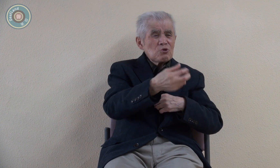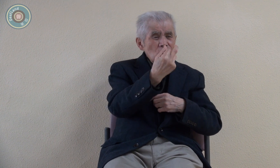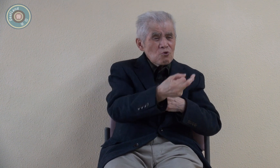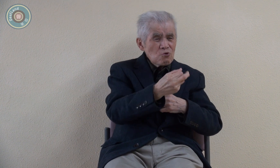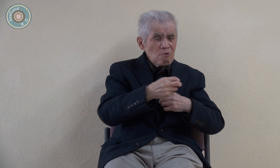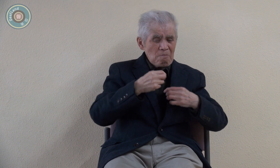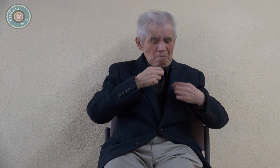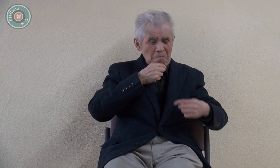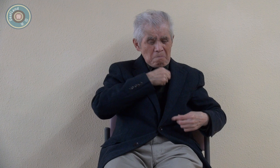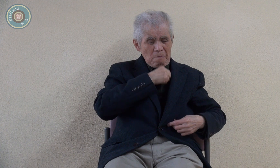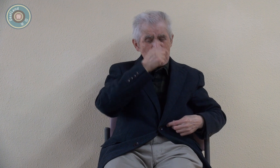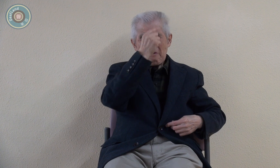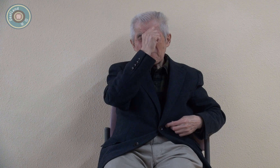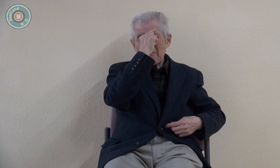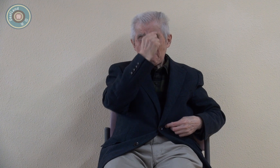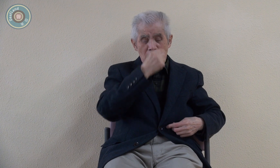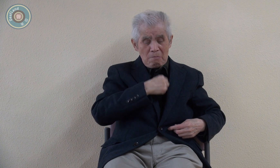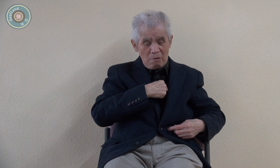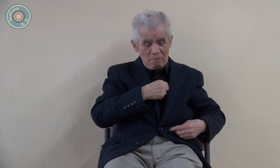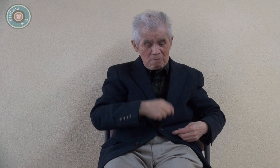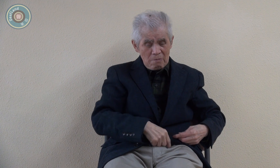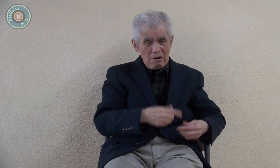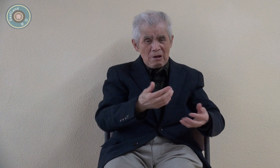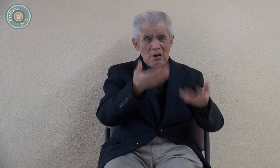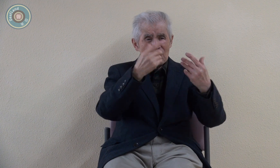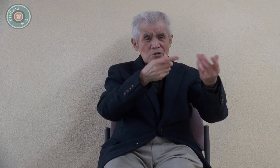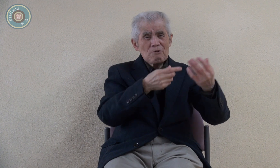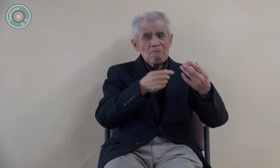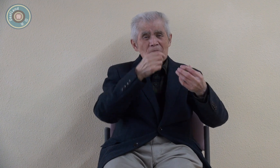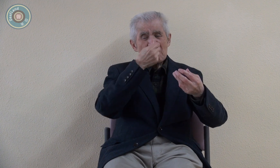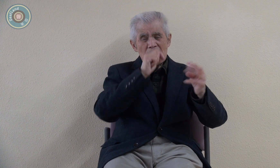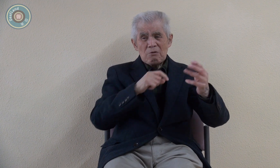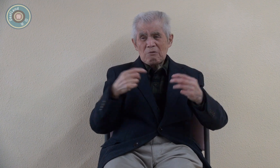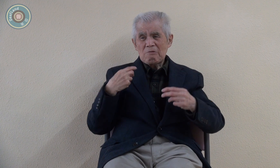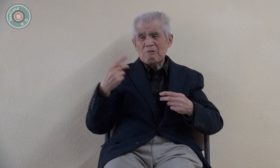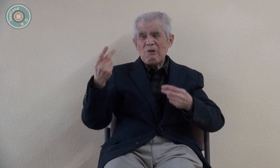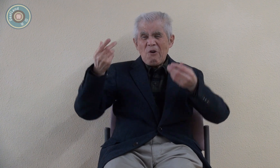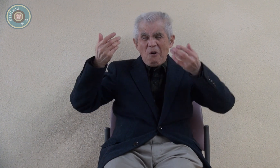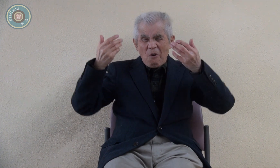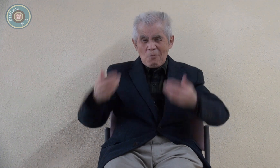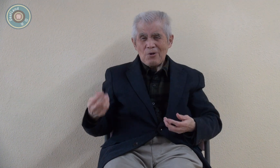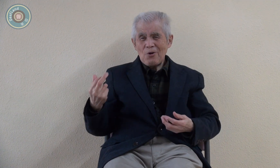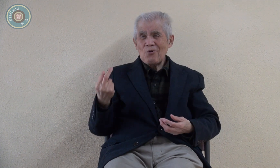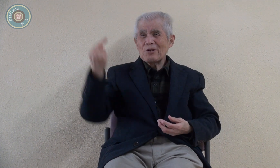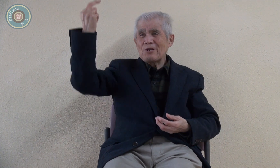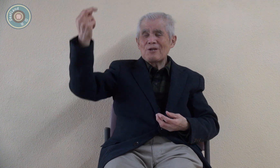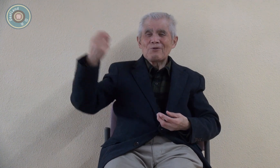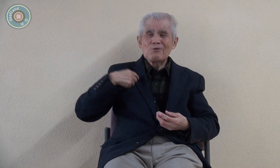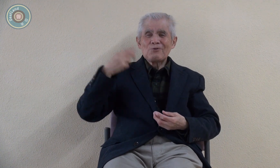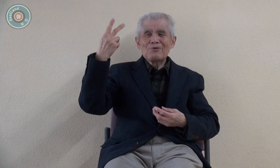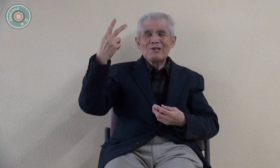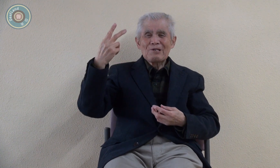My younger brother had injuries to his chest and head. But they were minor My older brother and I were bleeding badly